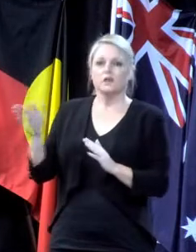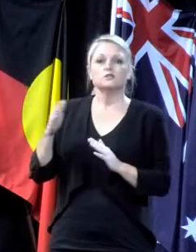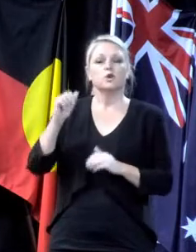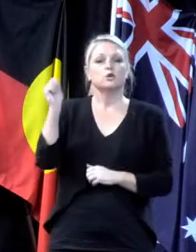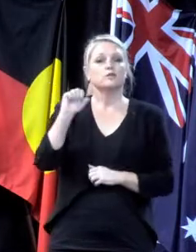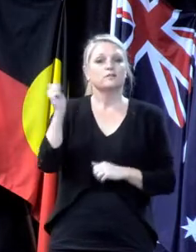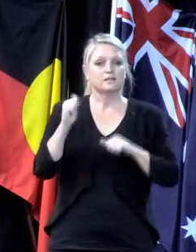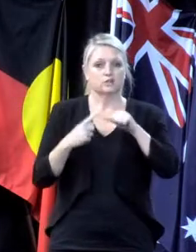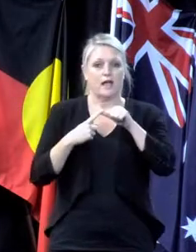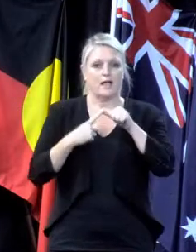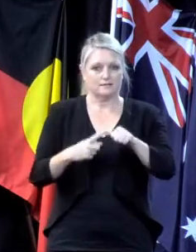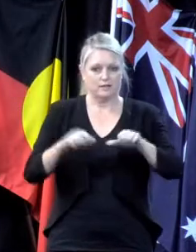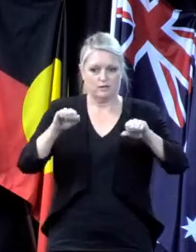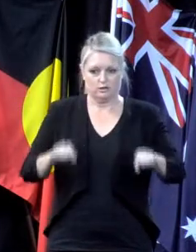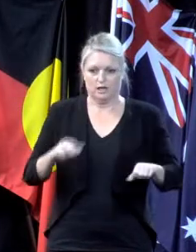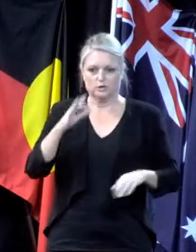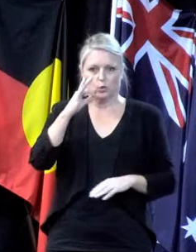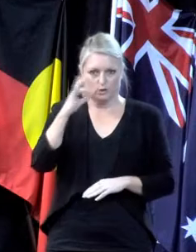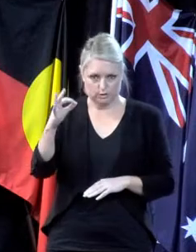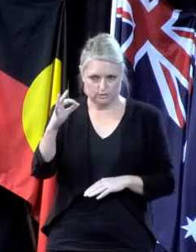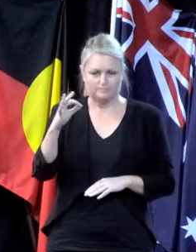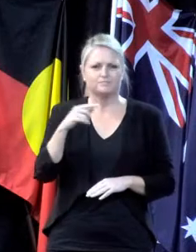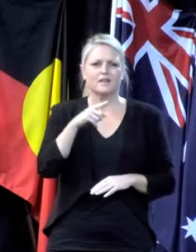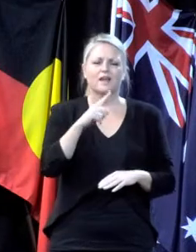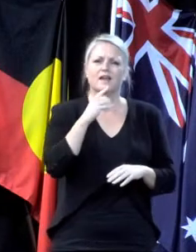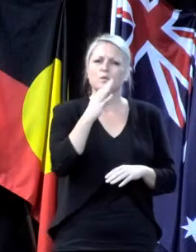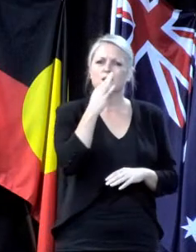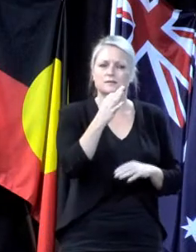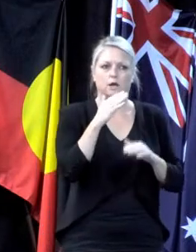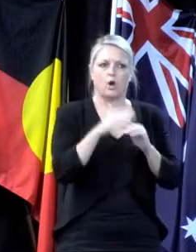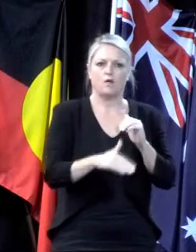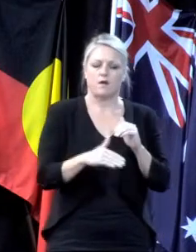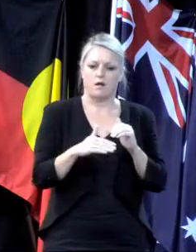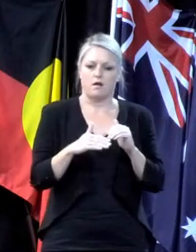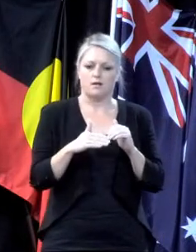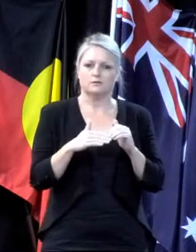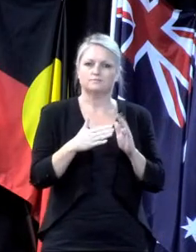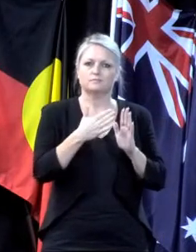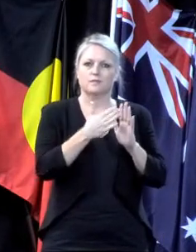about whether there'd been parental or carer pushback